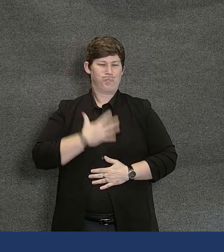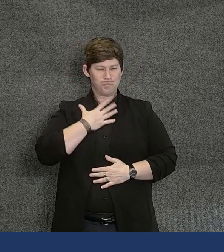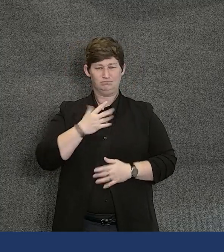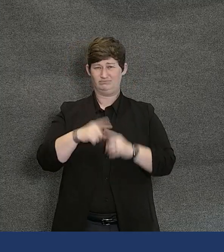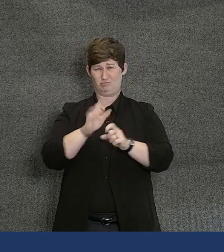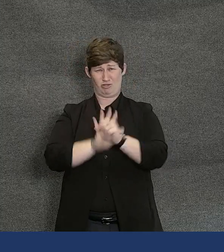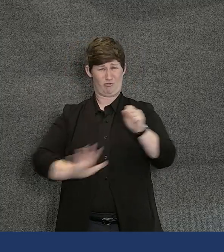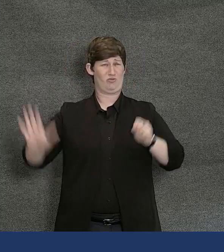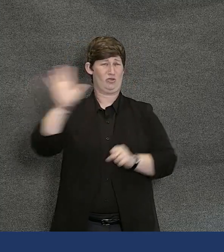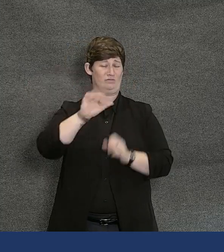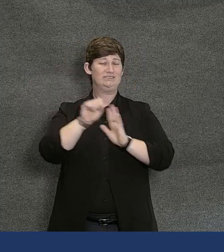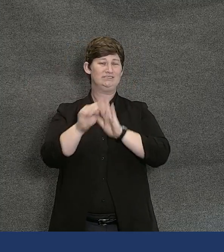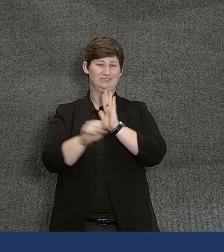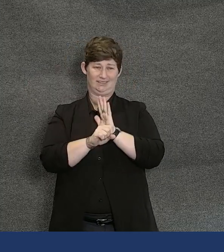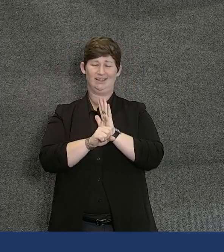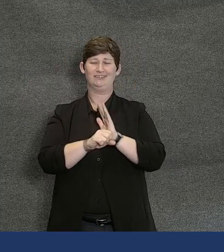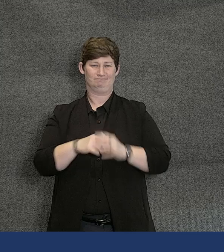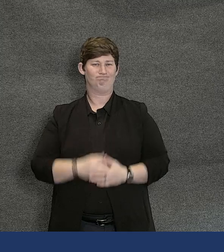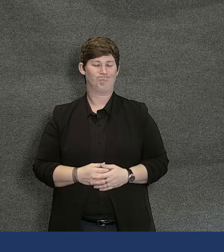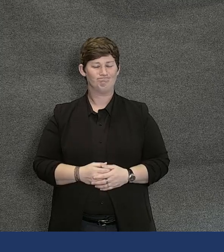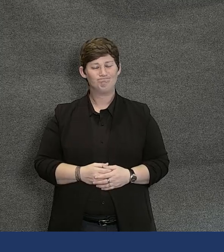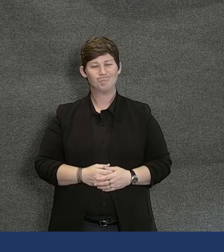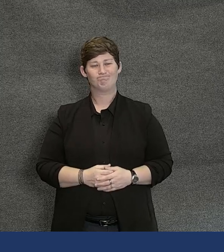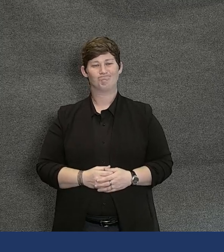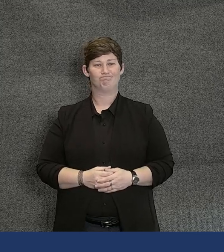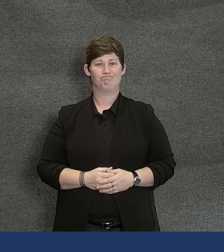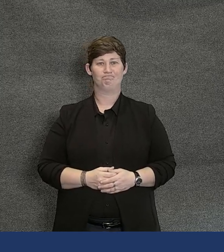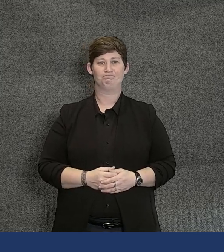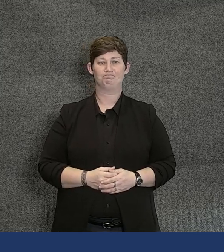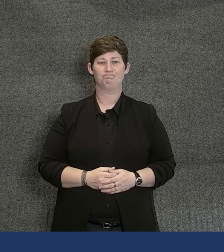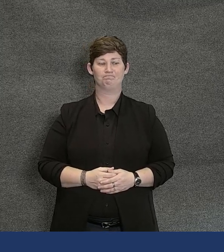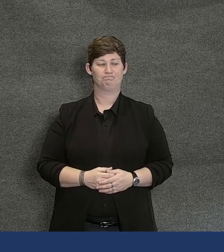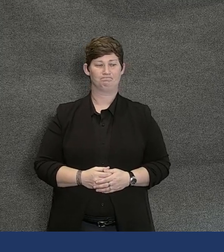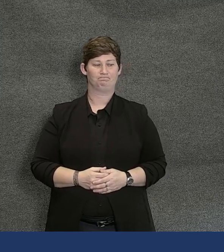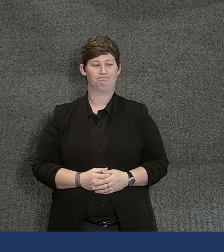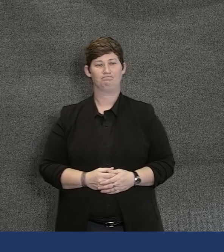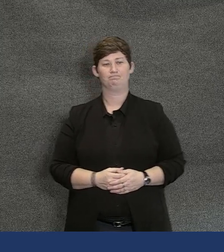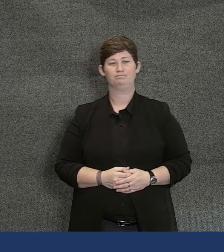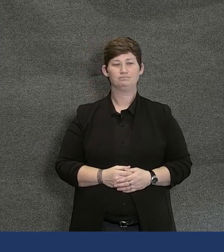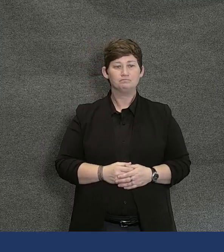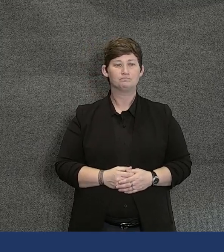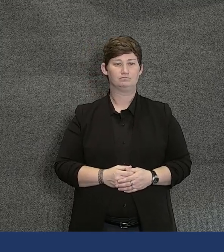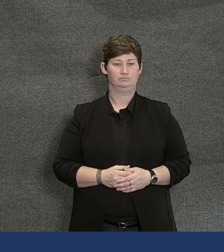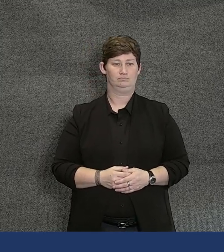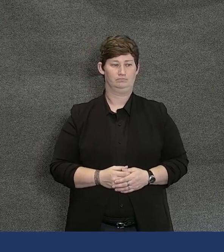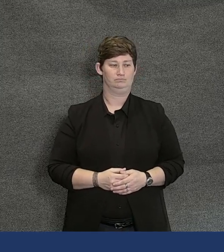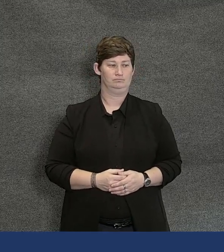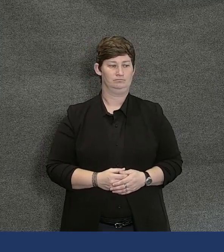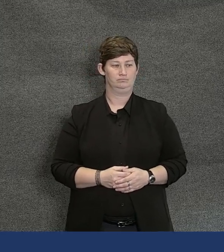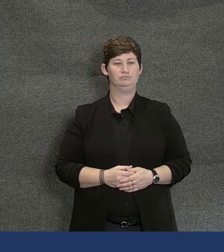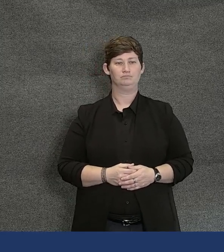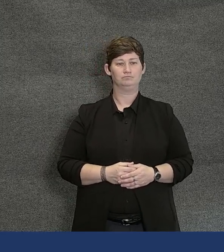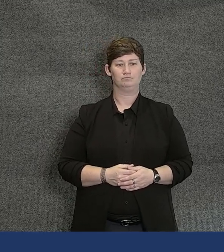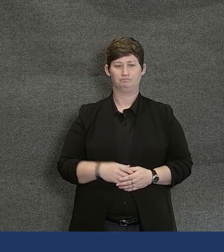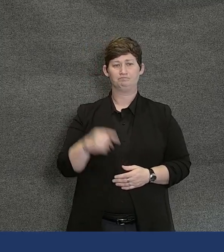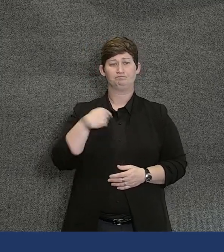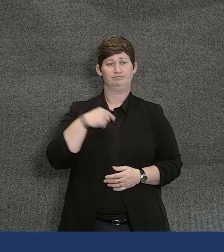So I'm going to open my agenda because nobody likes when you're running behind.